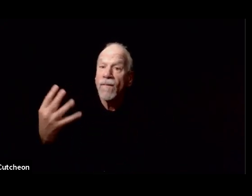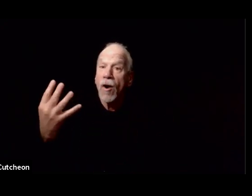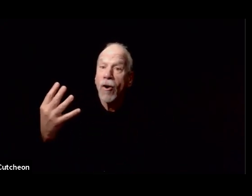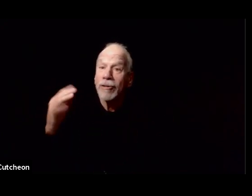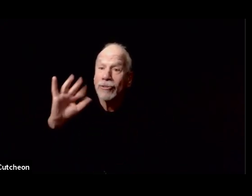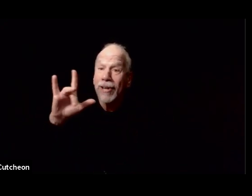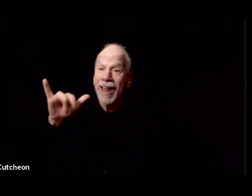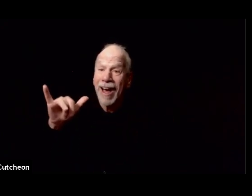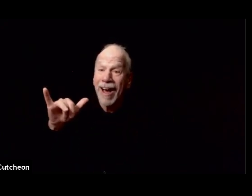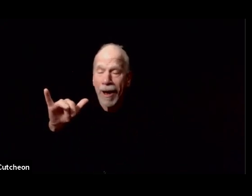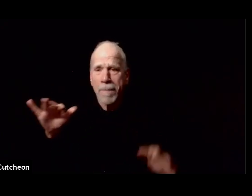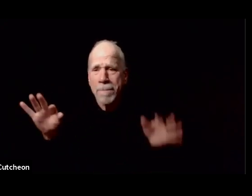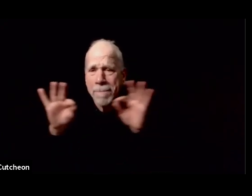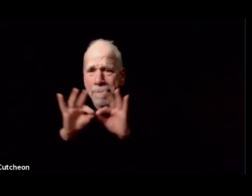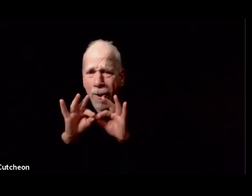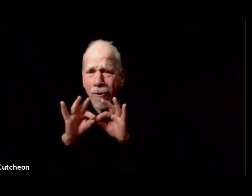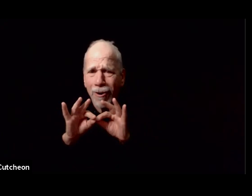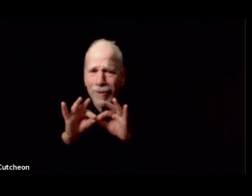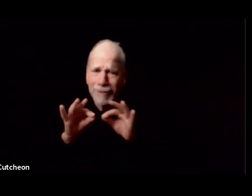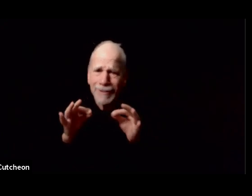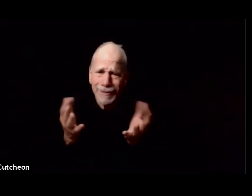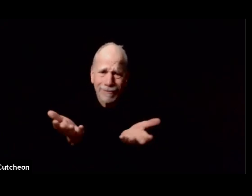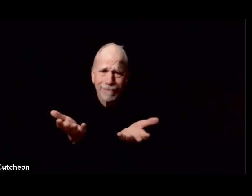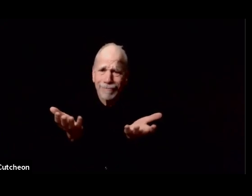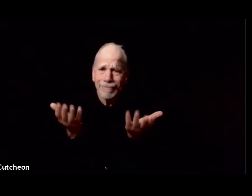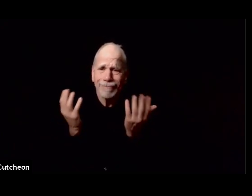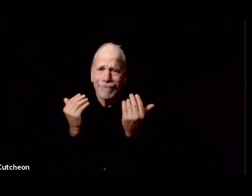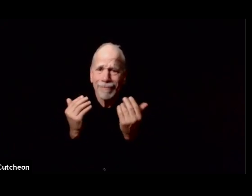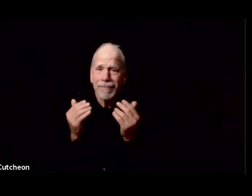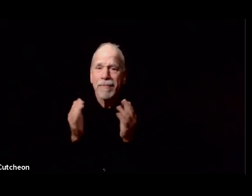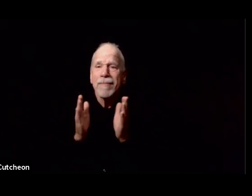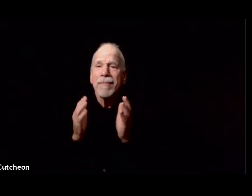just want to remind people that this virus is very much with us and there are practical